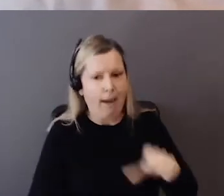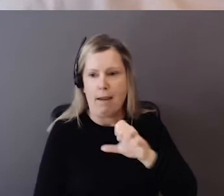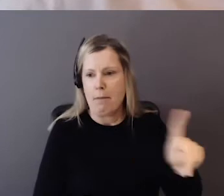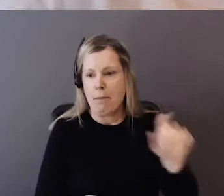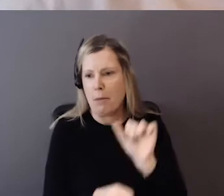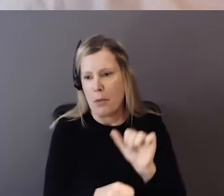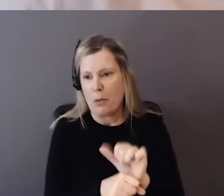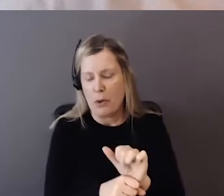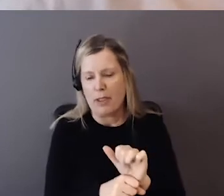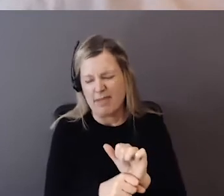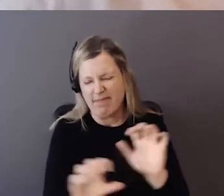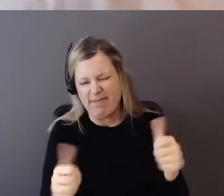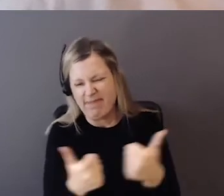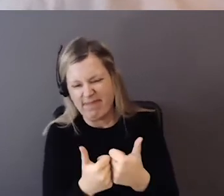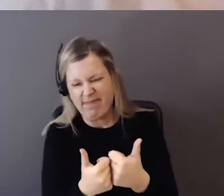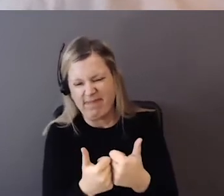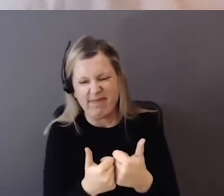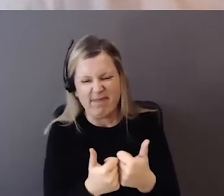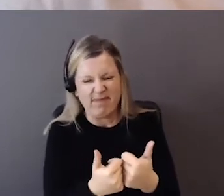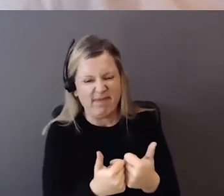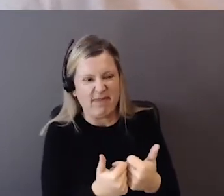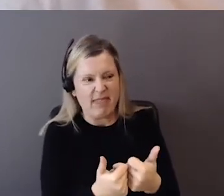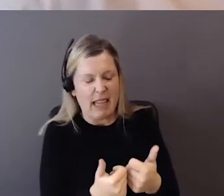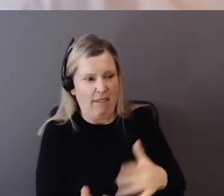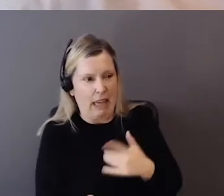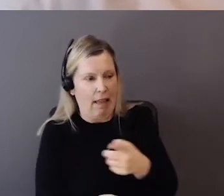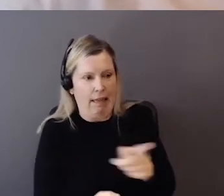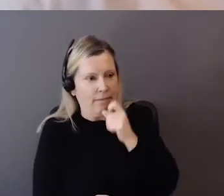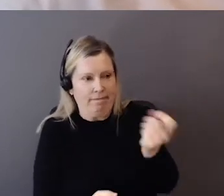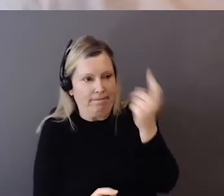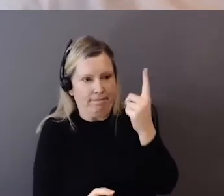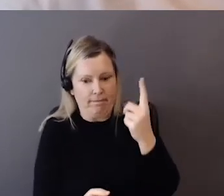some experiences that maybe other people don't understand or you yourself even don't understand.